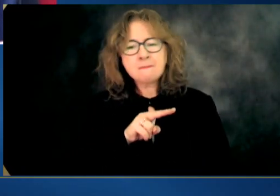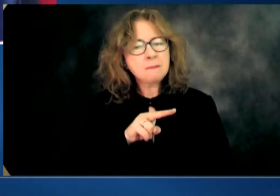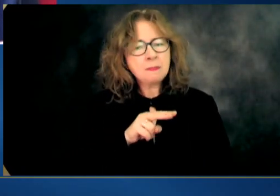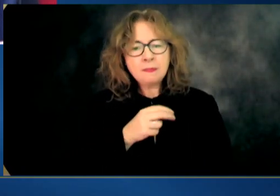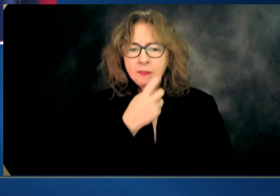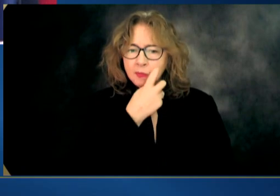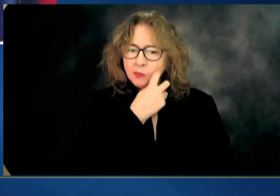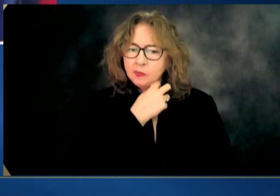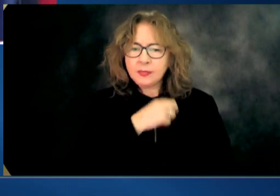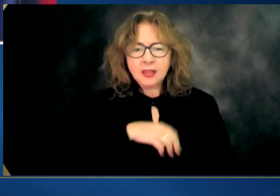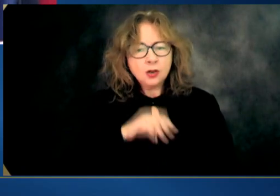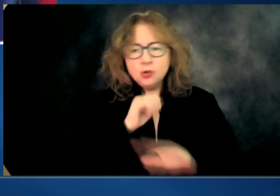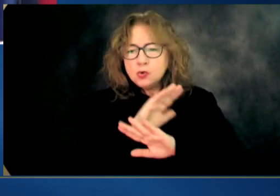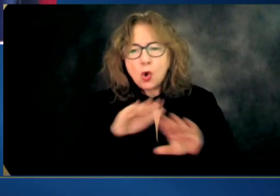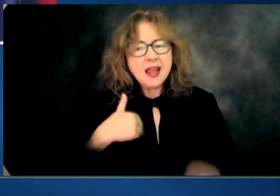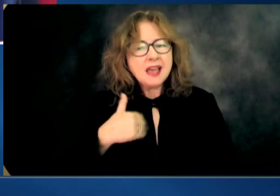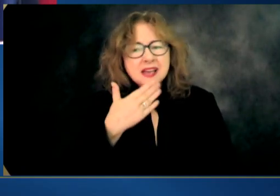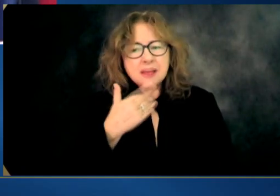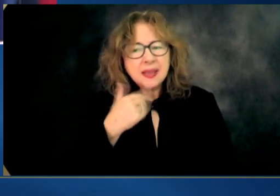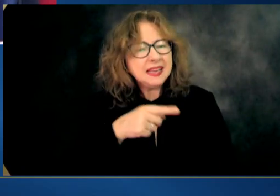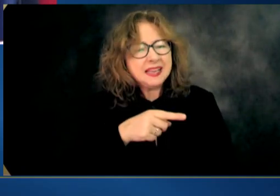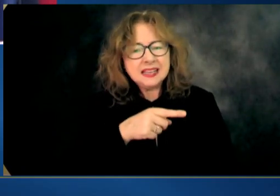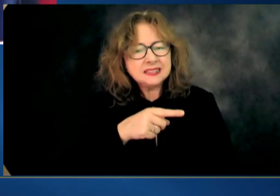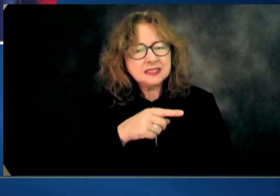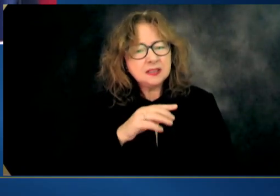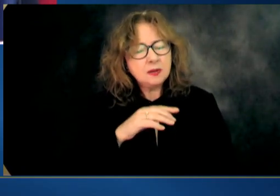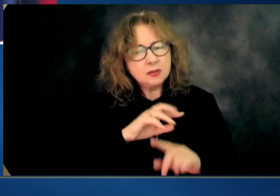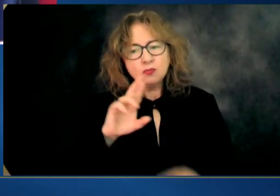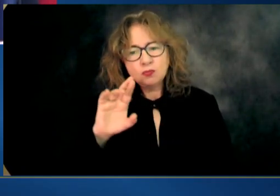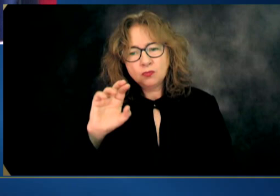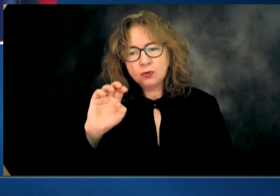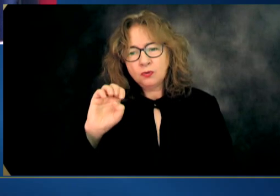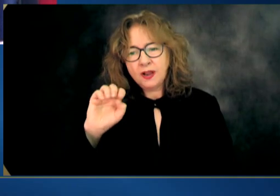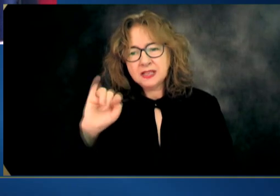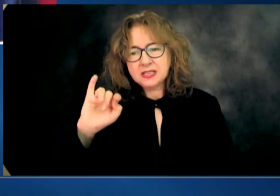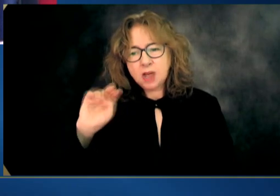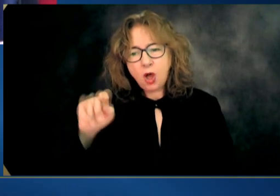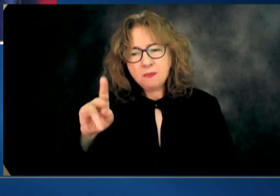diabetes. I'm not sure why you have it, but you need to talk to your doctor about it.''